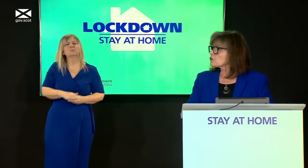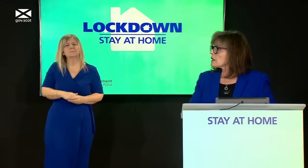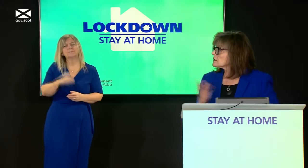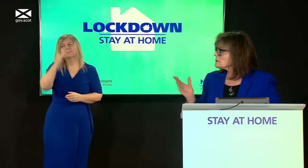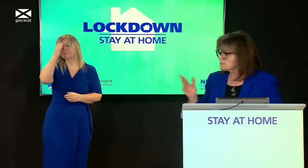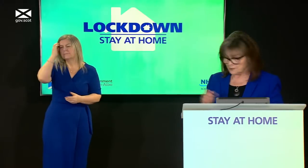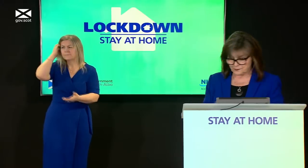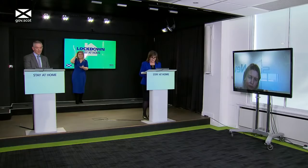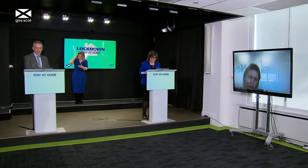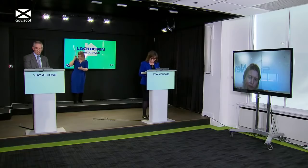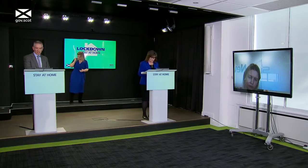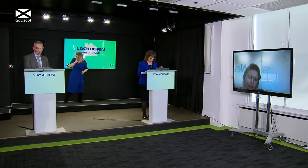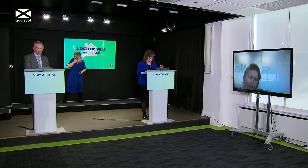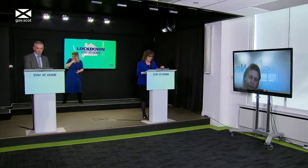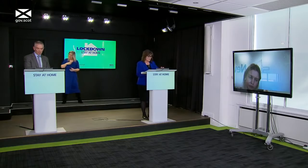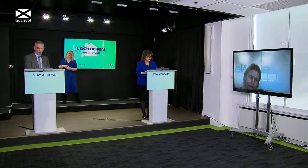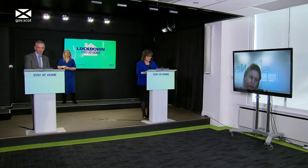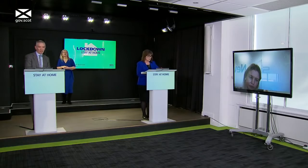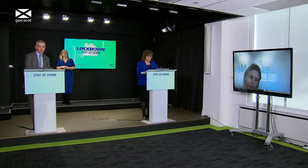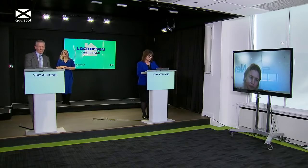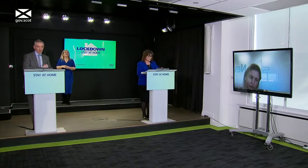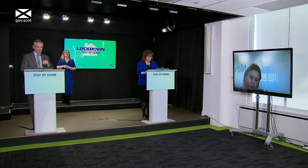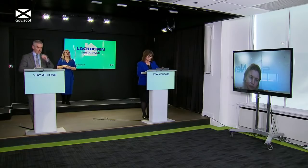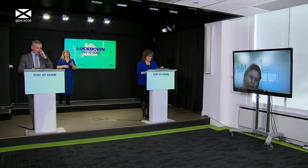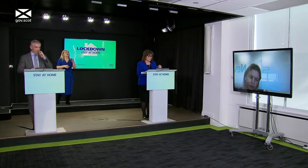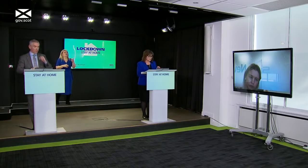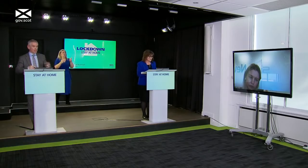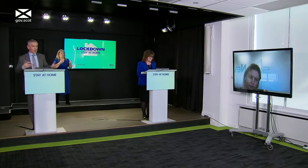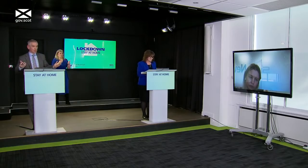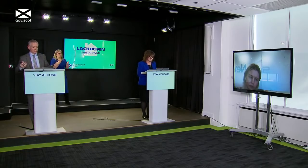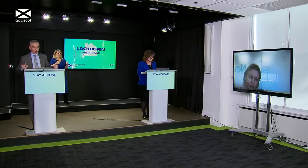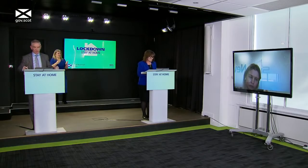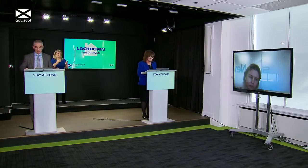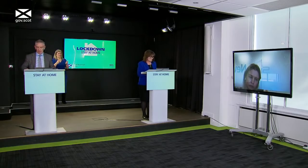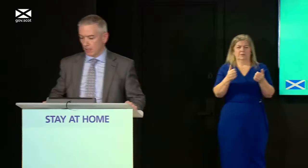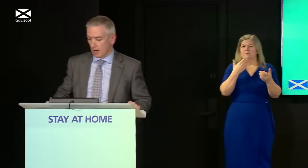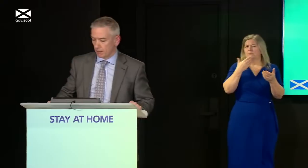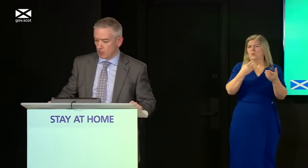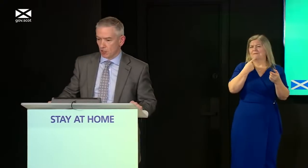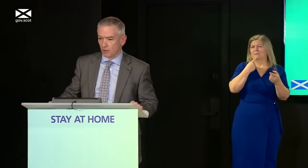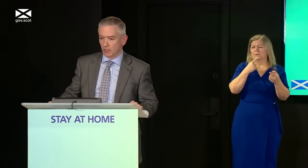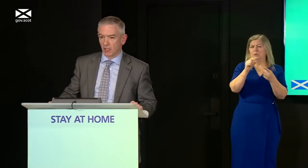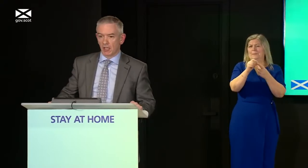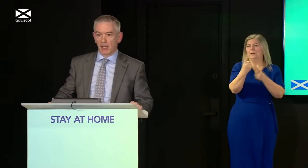gregor yeah let's say a little bit more then about the p1 variant which has been discovered